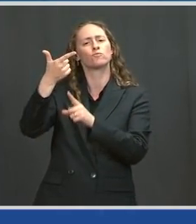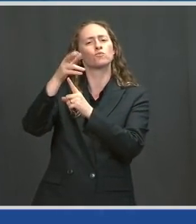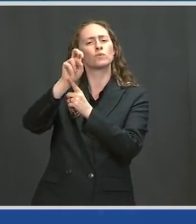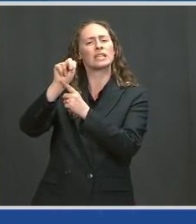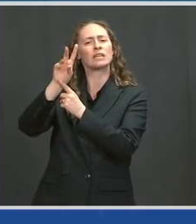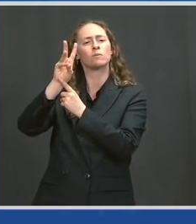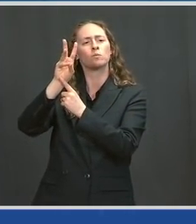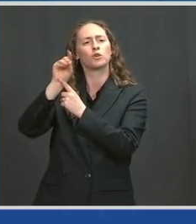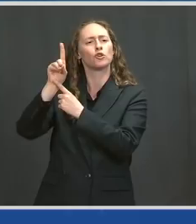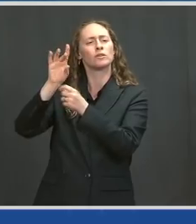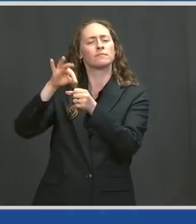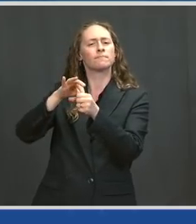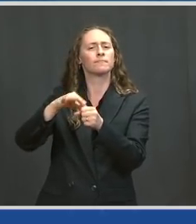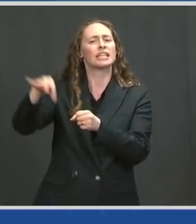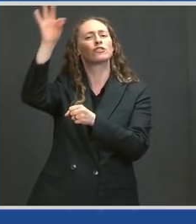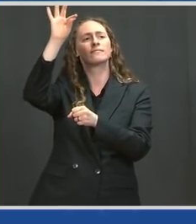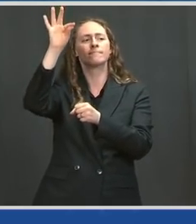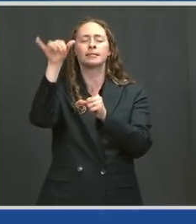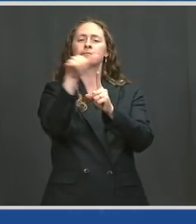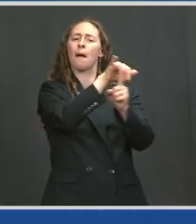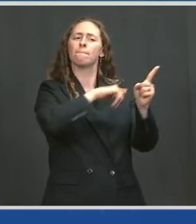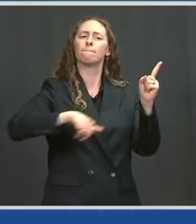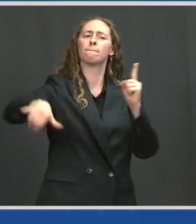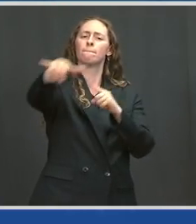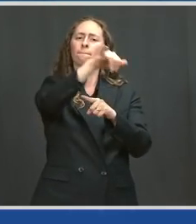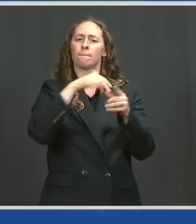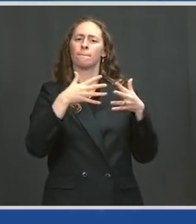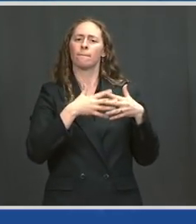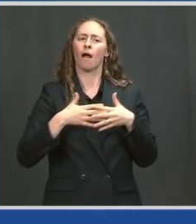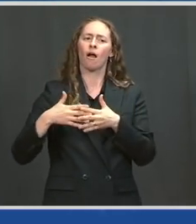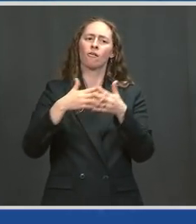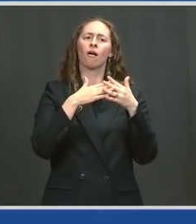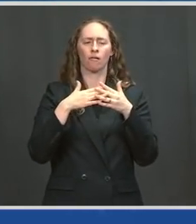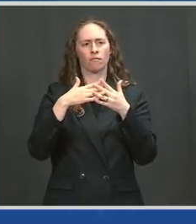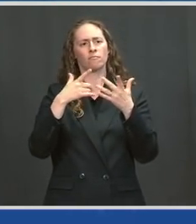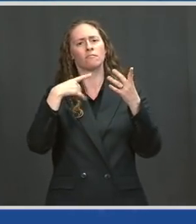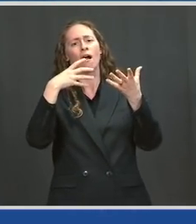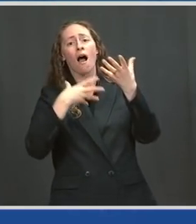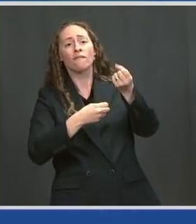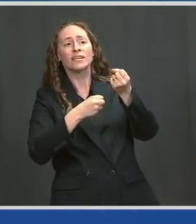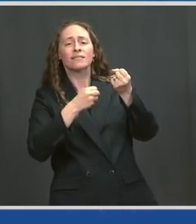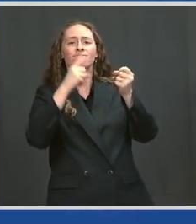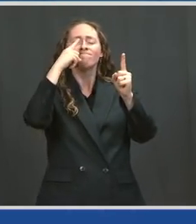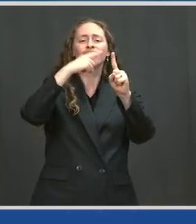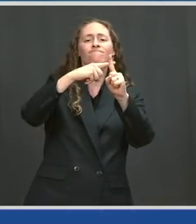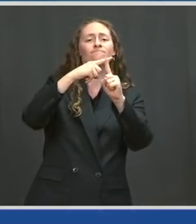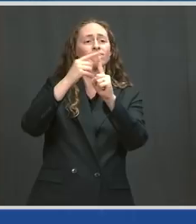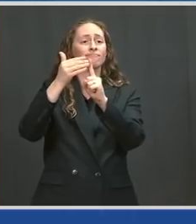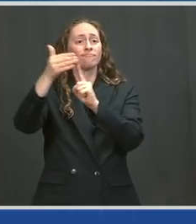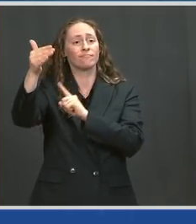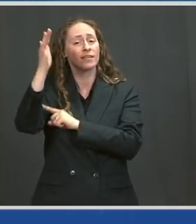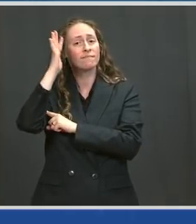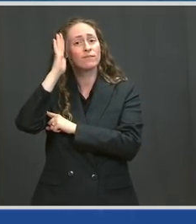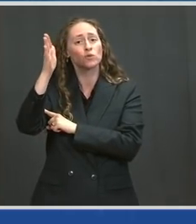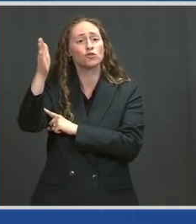The spirit that gives me so much confidence and hope for the future. That helps us see face-to-face a spirit